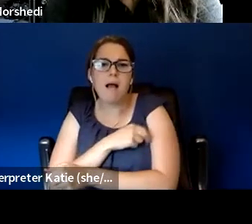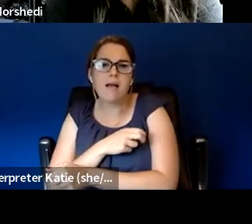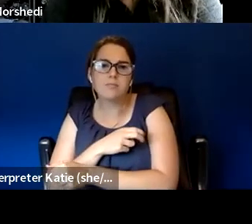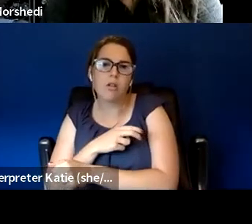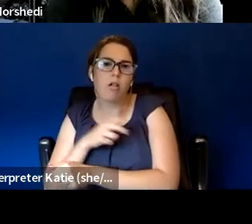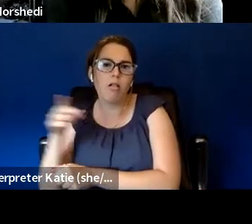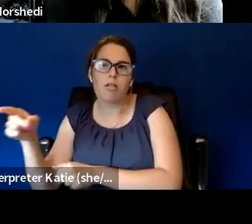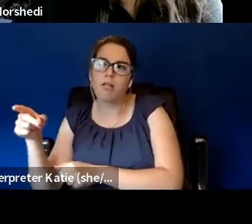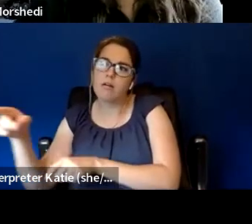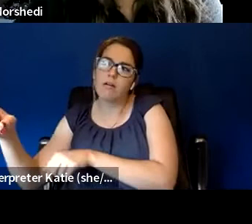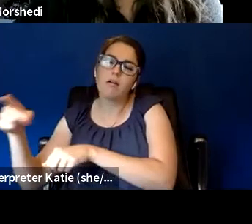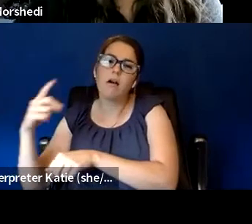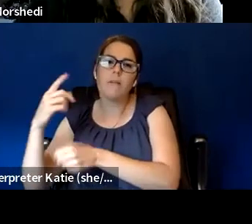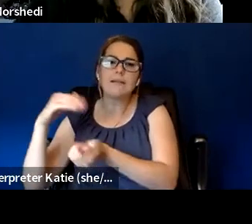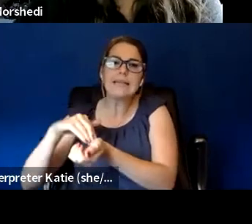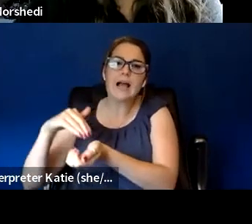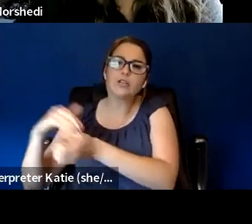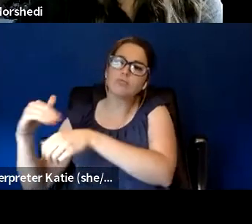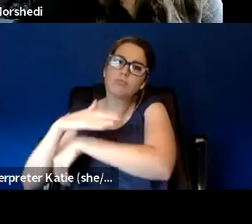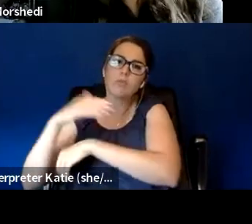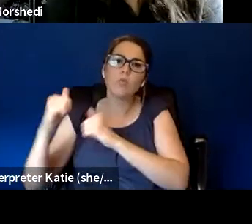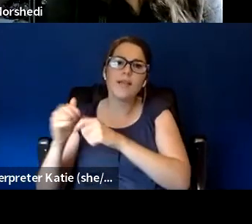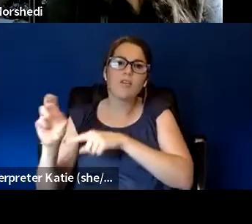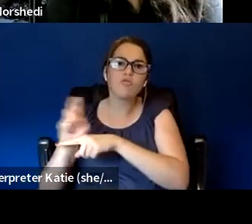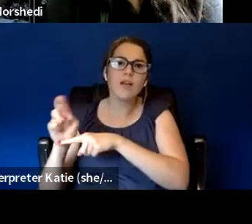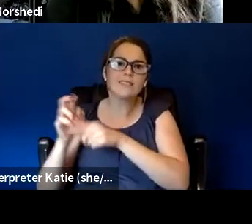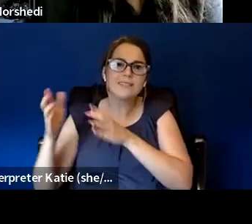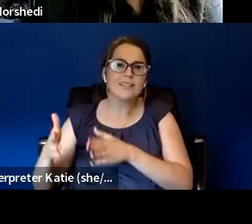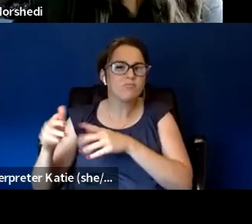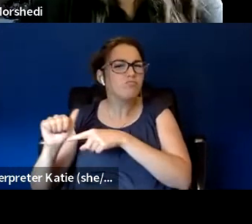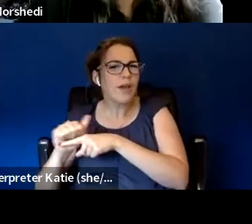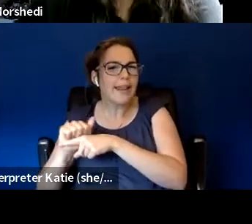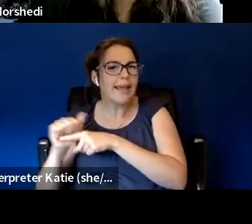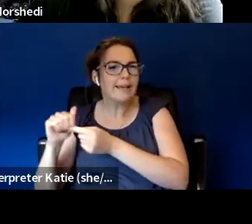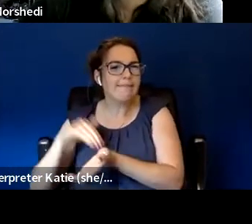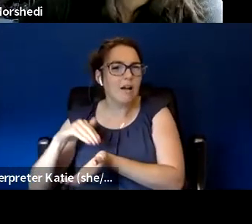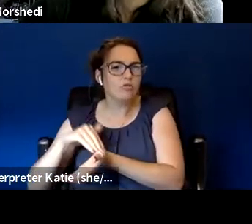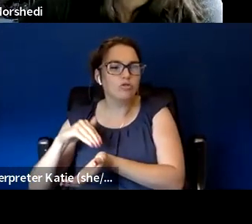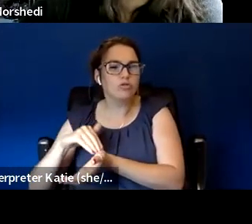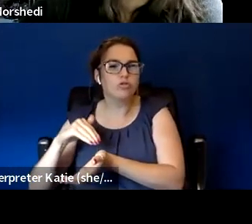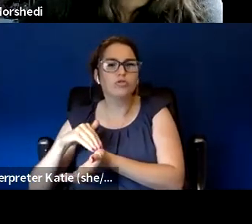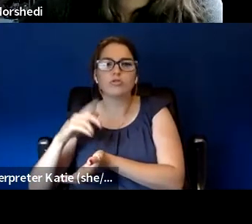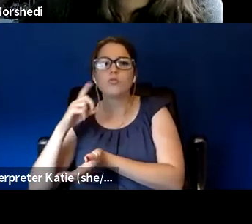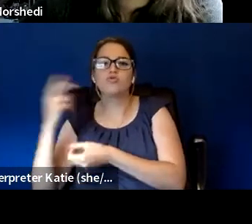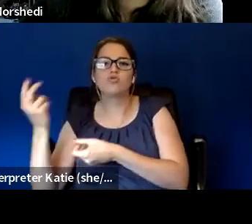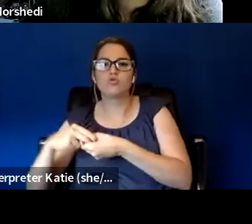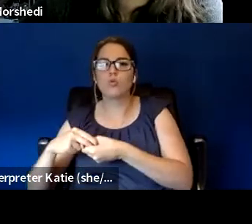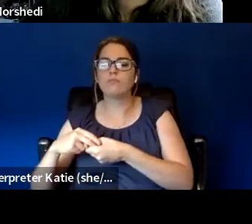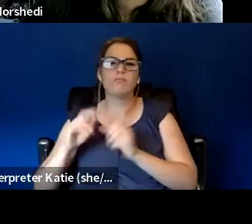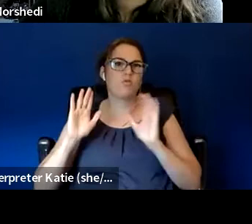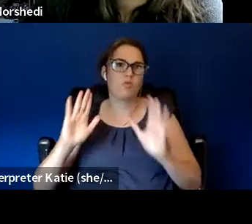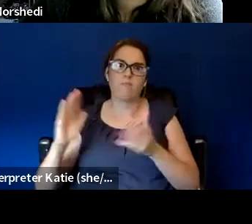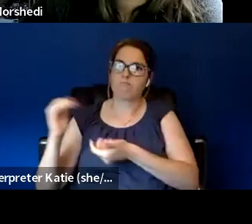and it was a really amazing community partnership. And then once their program ended,